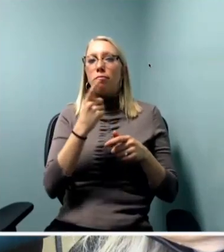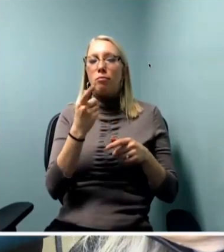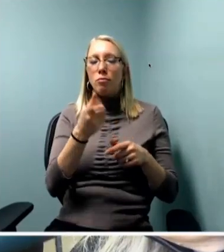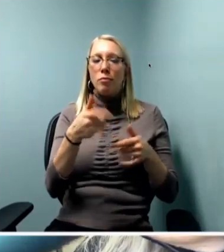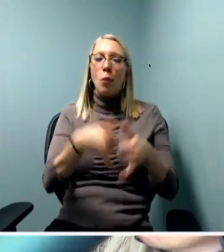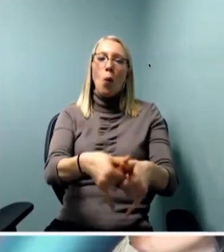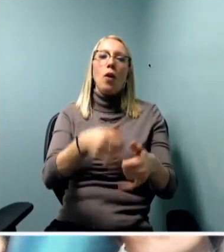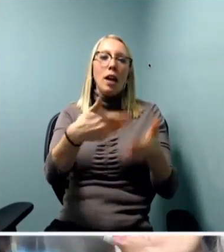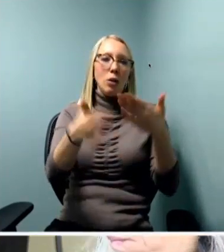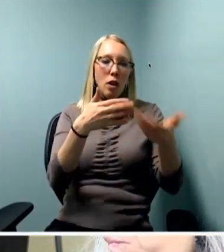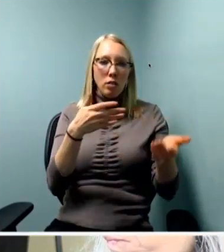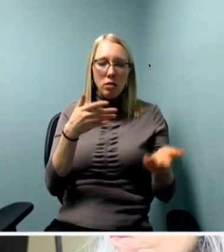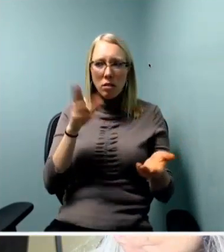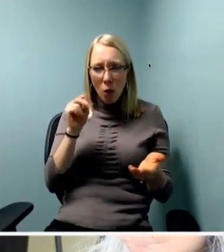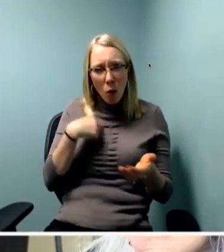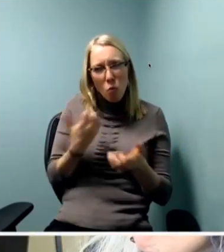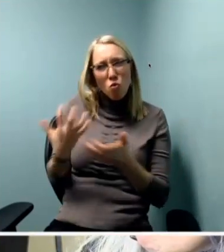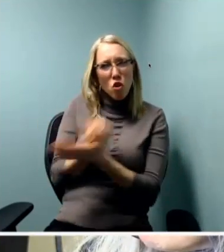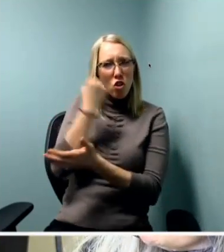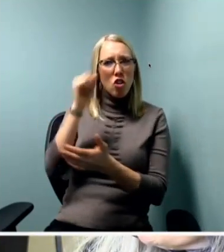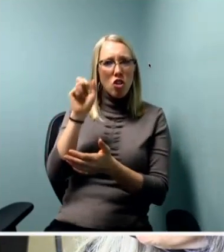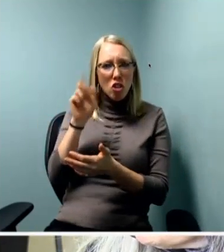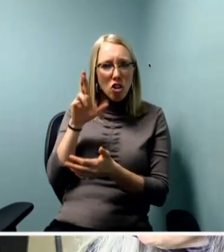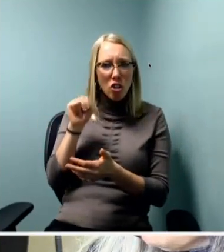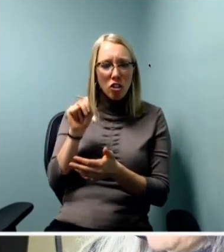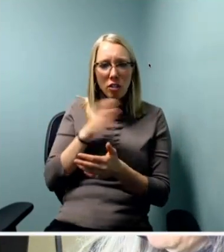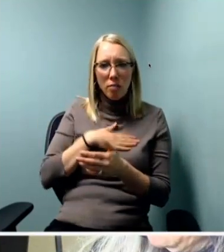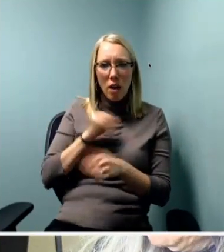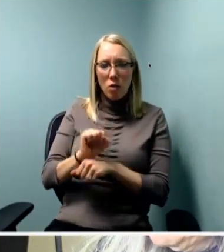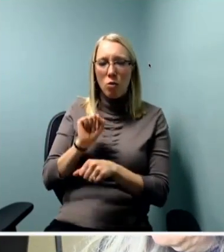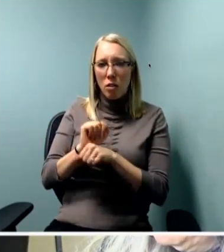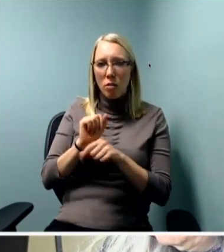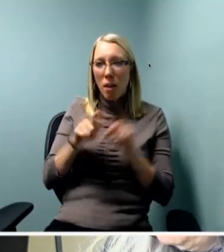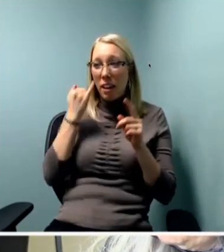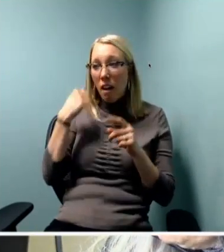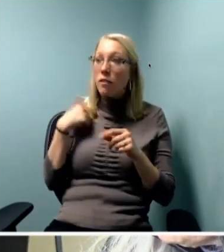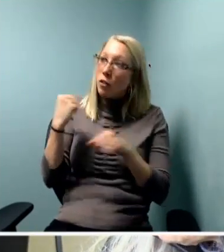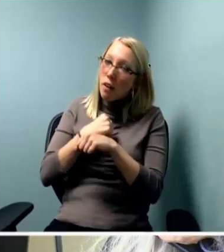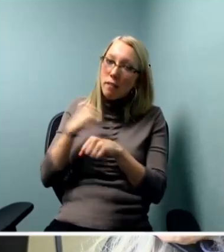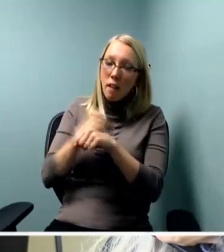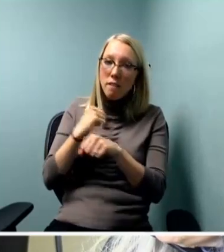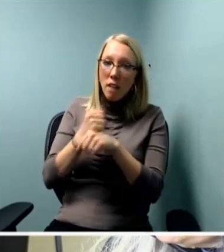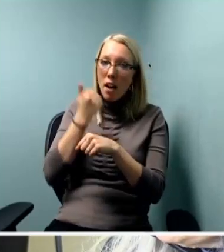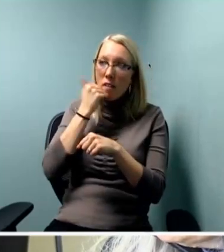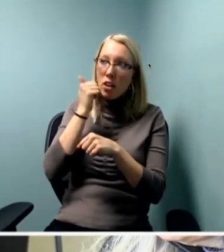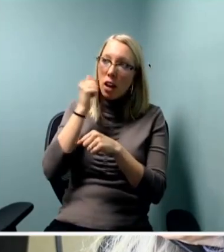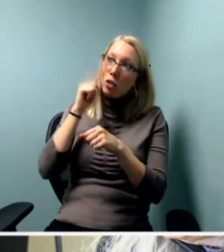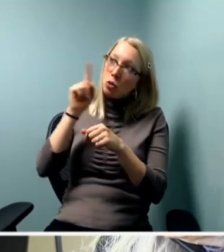But if you have to fight everyday for teachers to look at you as an actual student,